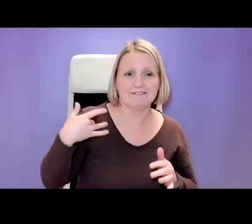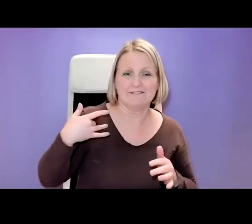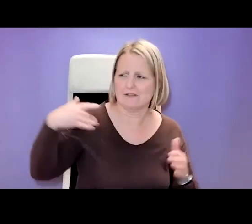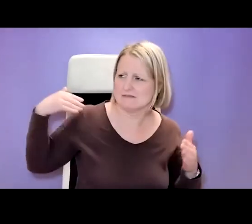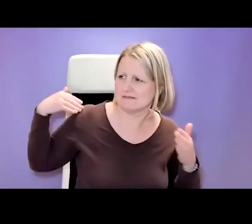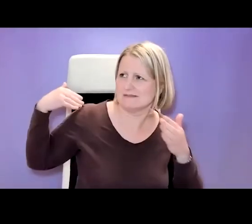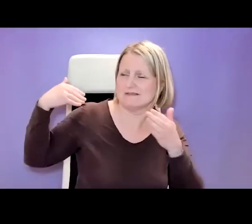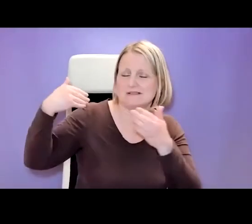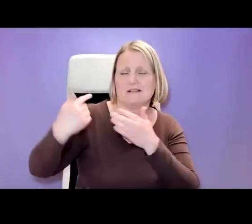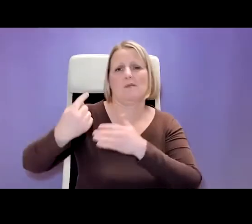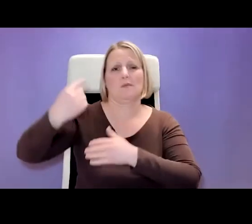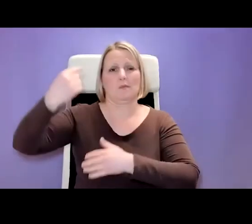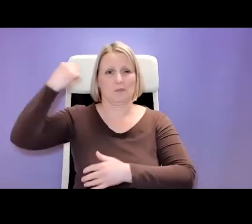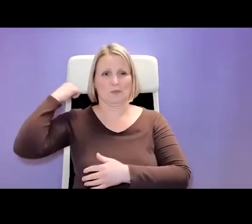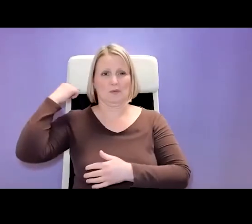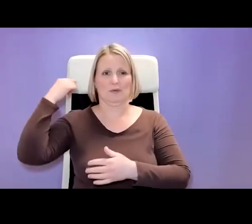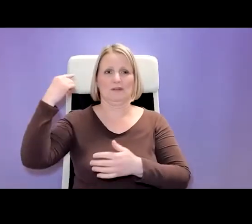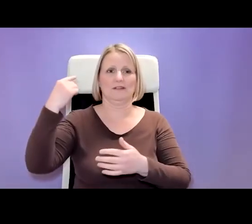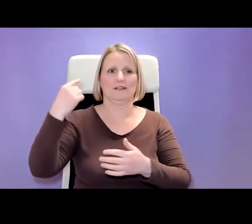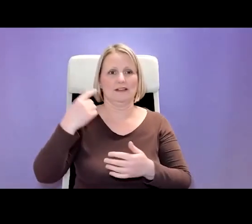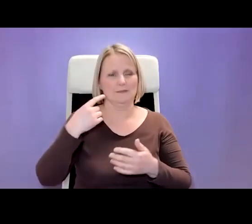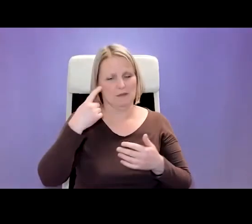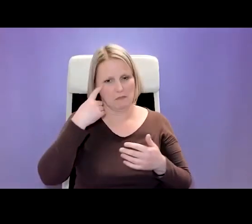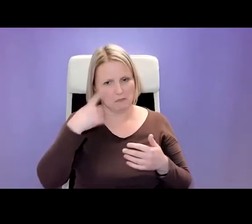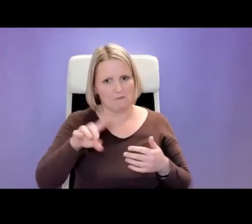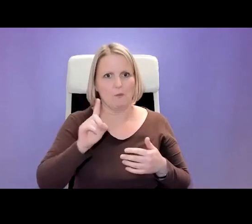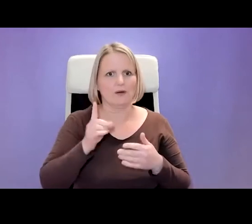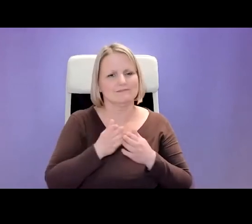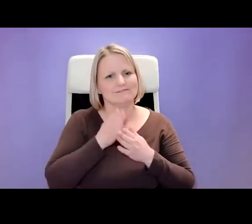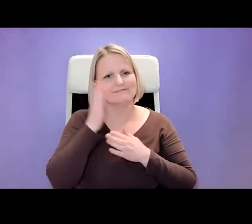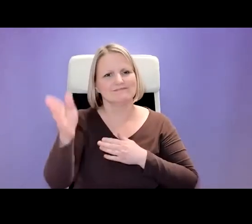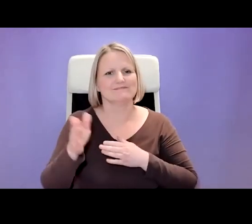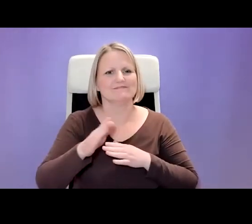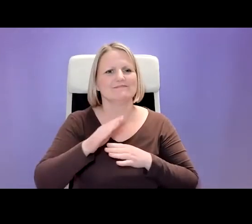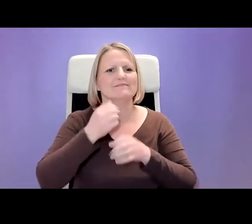totally by his being called to preach to the gentiles not his being a man or a Jew